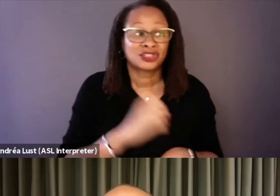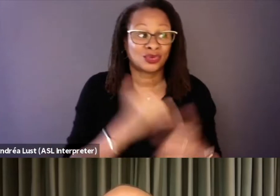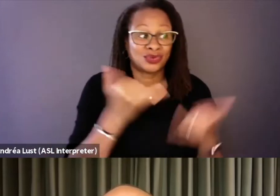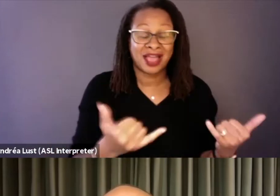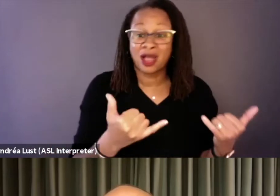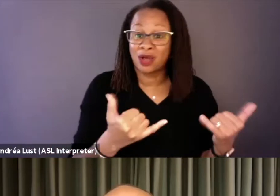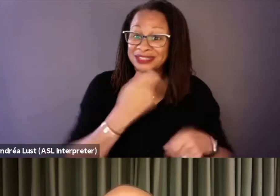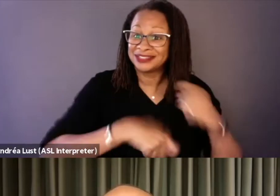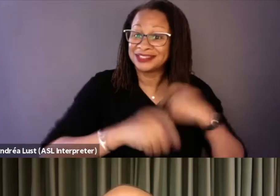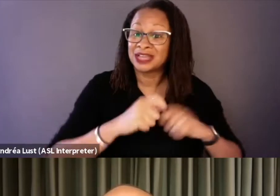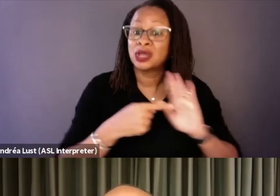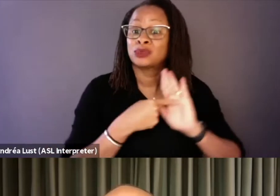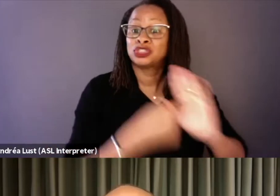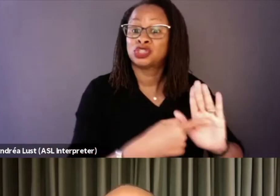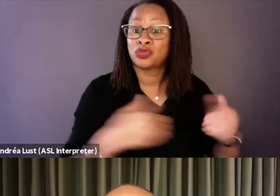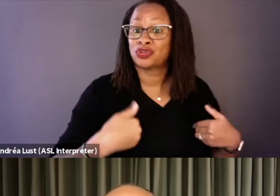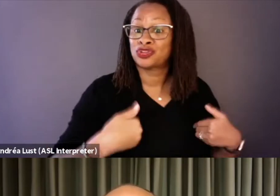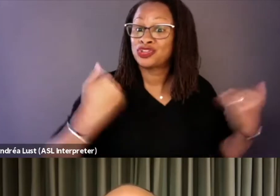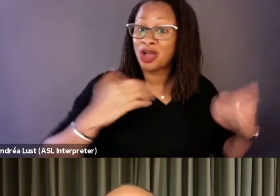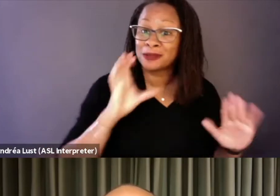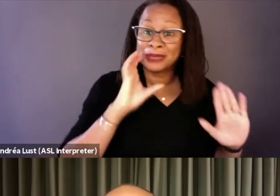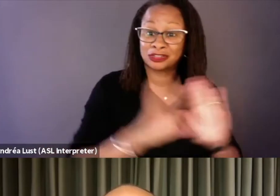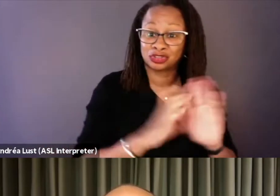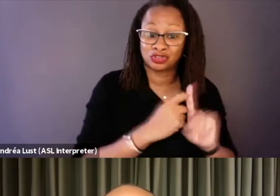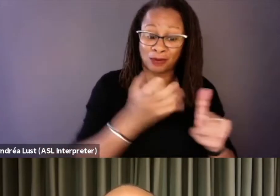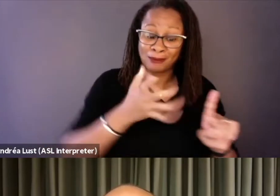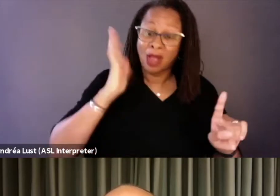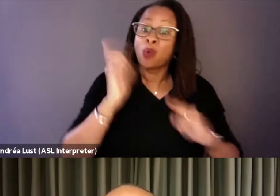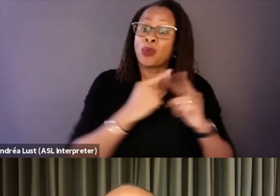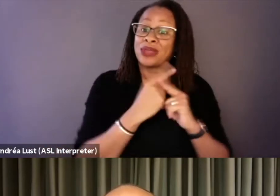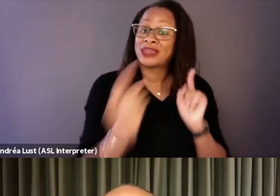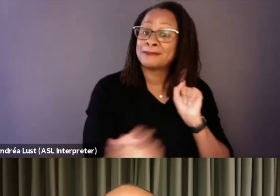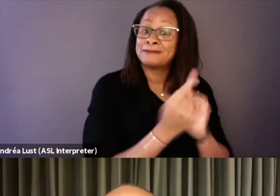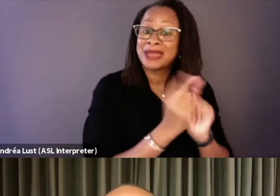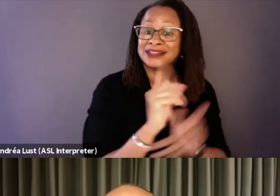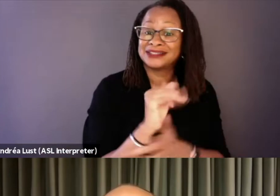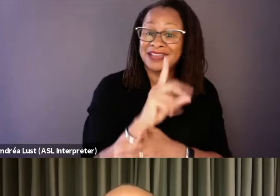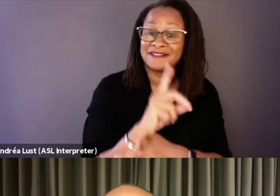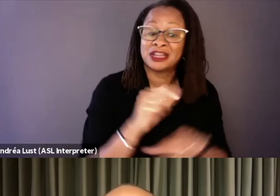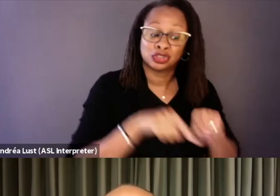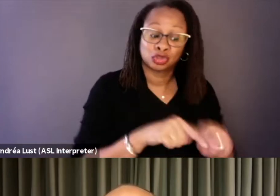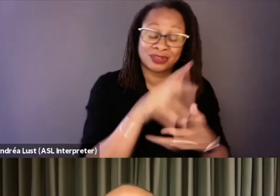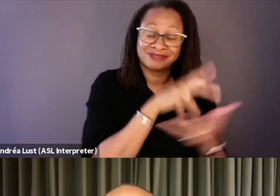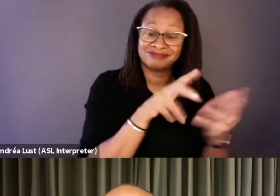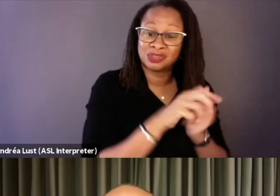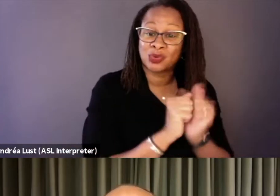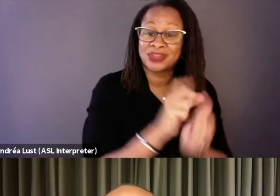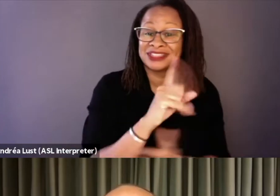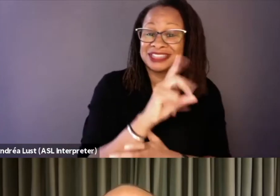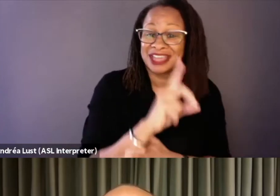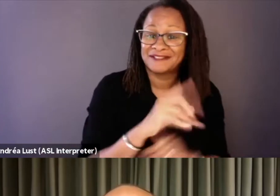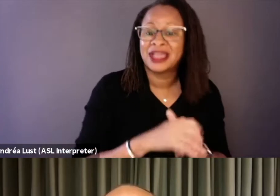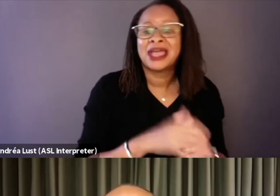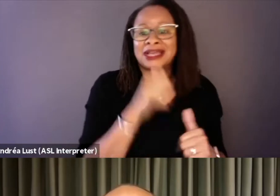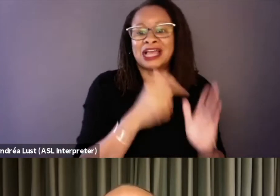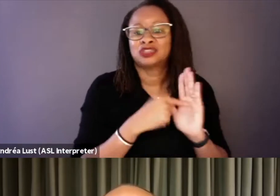not seeing sort of the years that have gone by throughout the documentary as they were talking about him